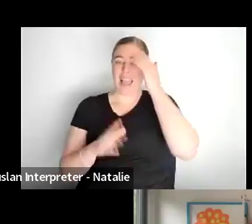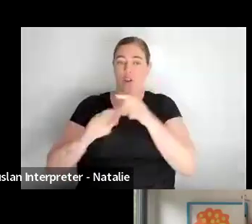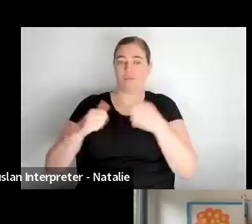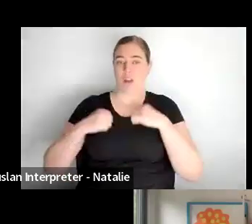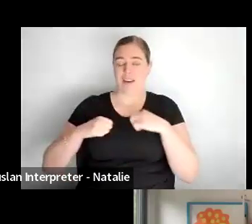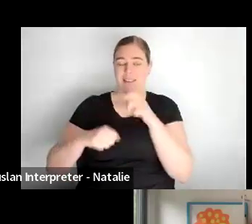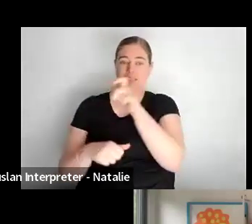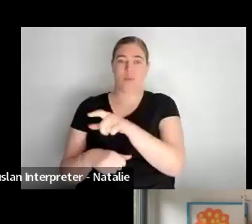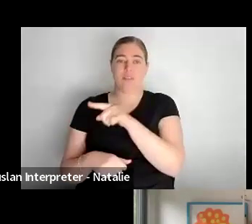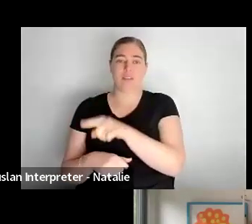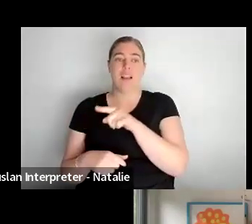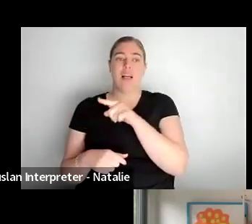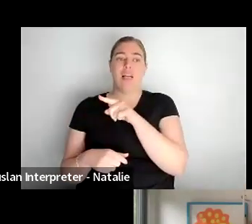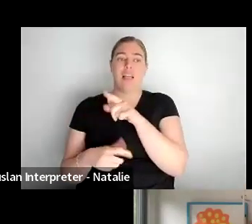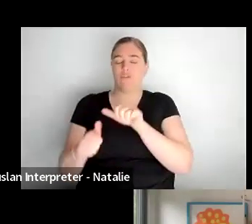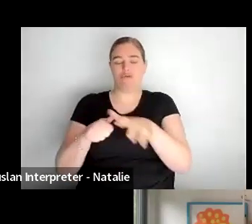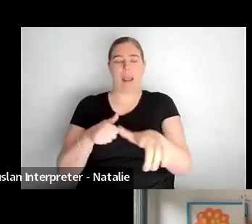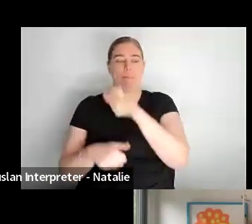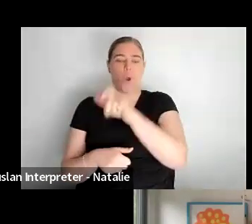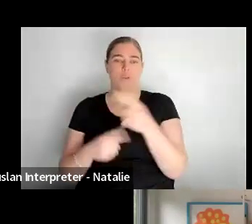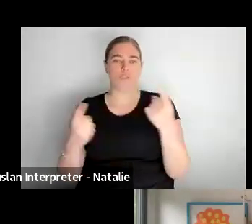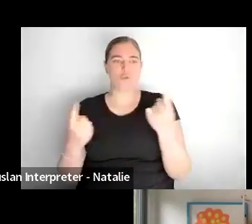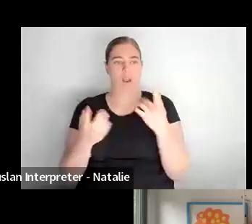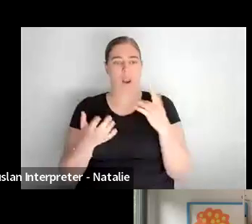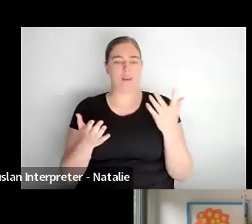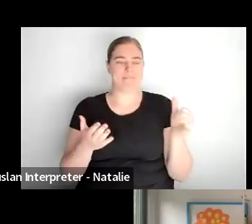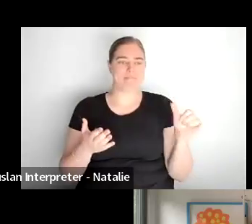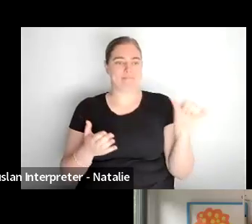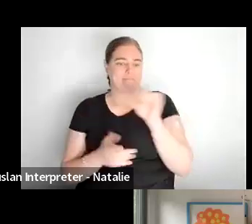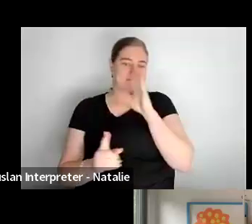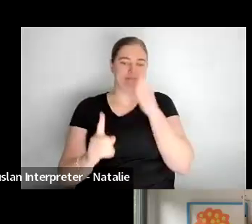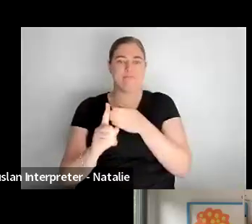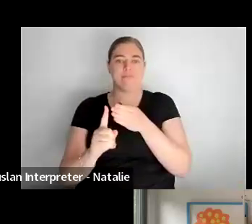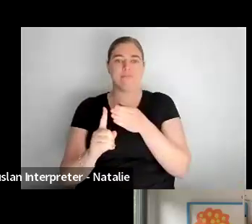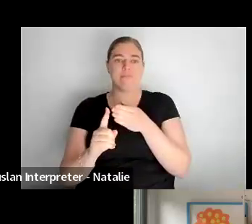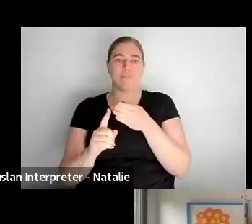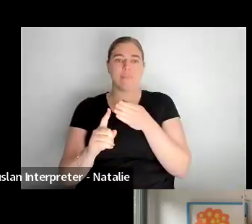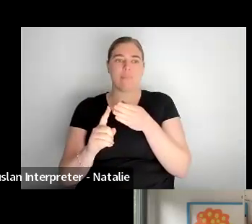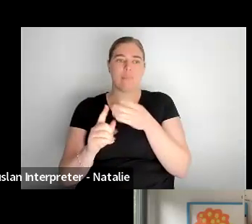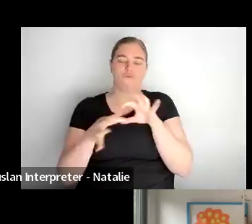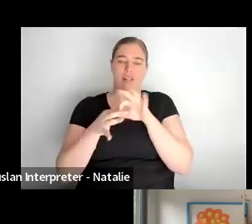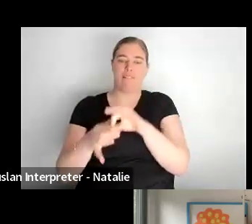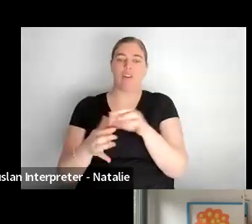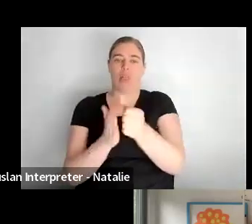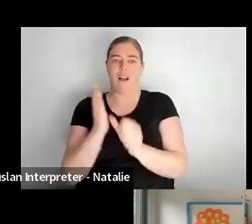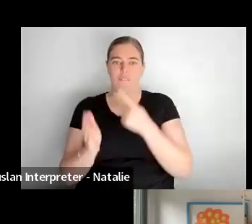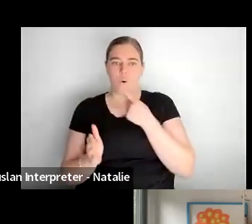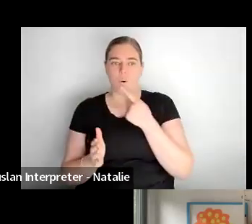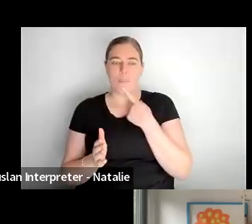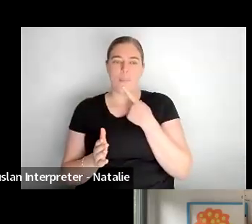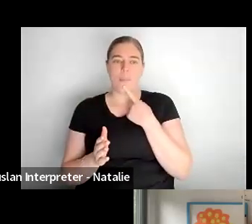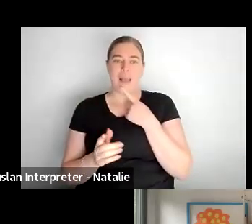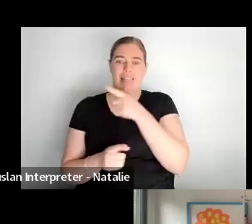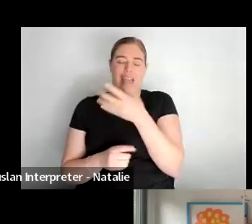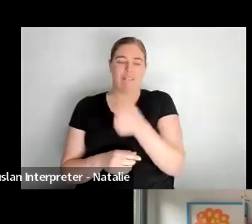great person who can resend it in the art form and is the person that has the pulse on that artform.